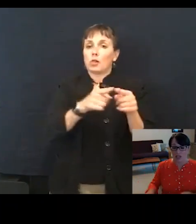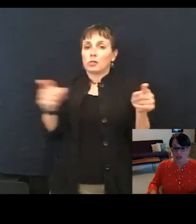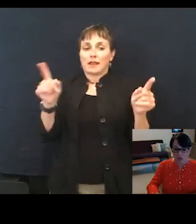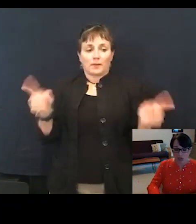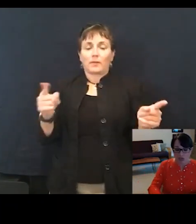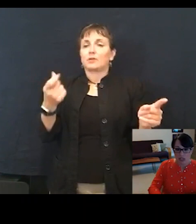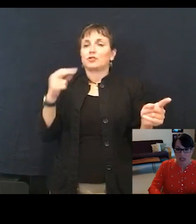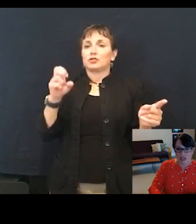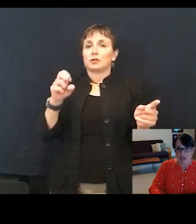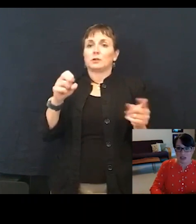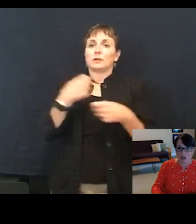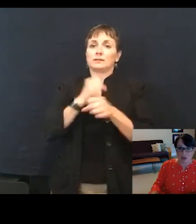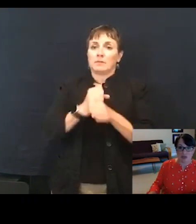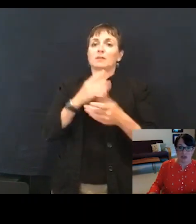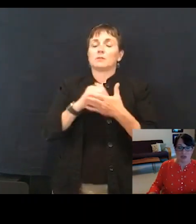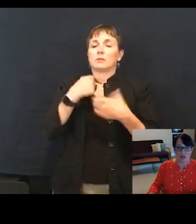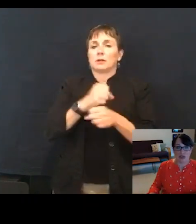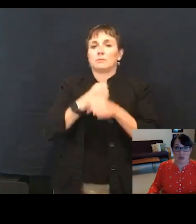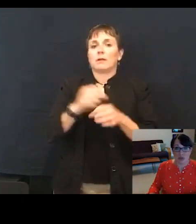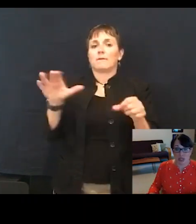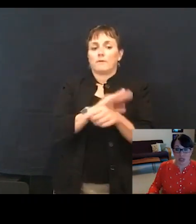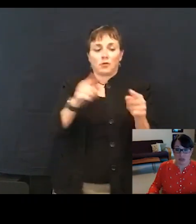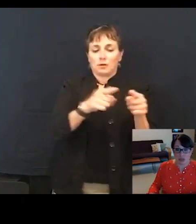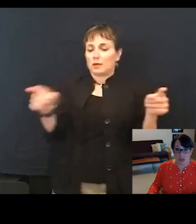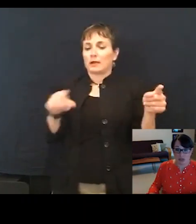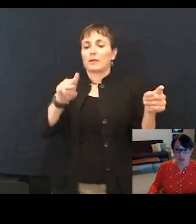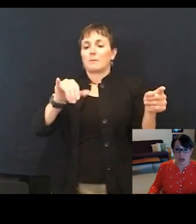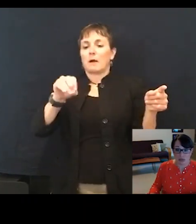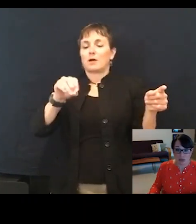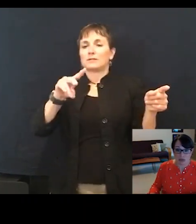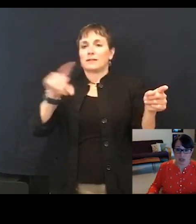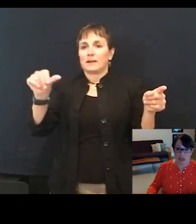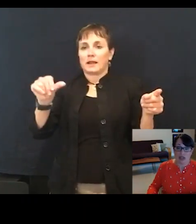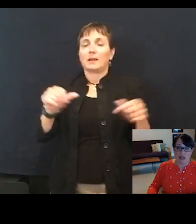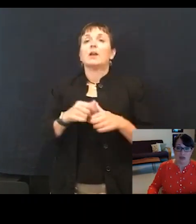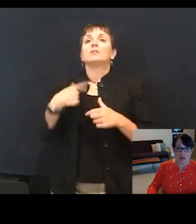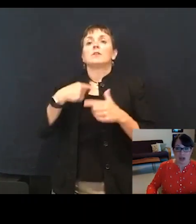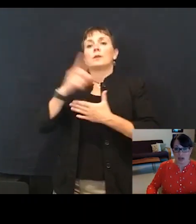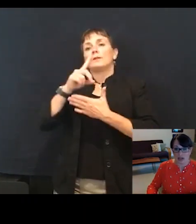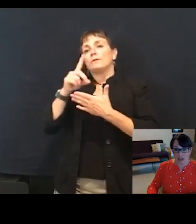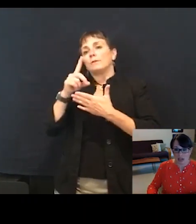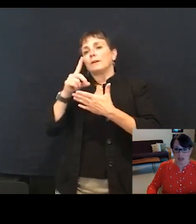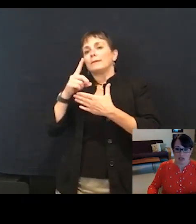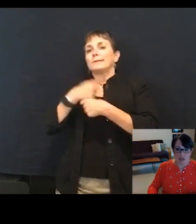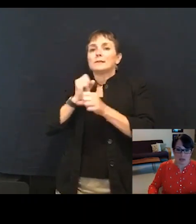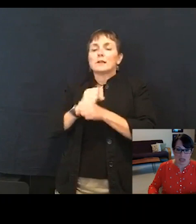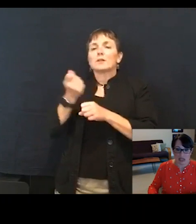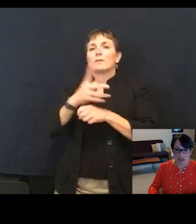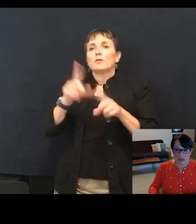So we have designed a couple of different dual AAV vector platforms that rely on slightly different mechanisms